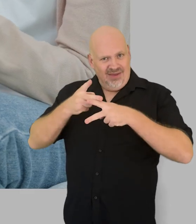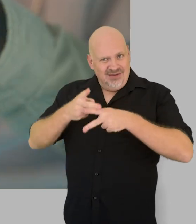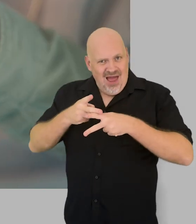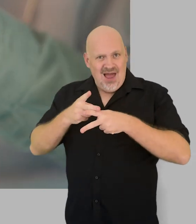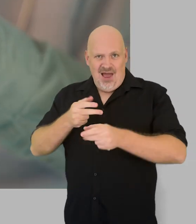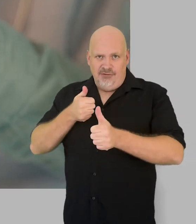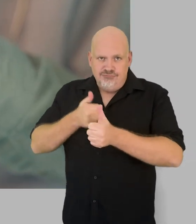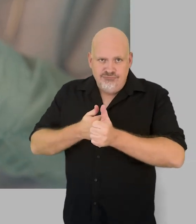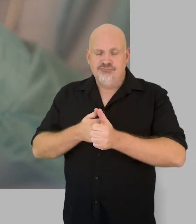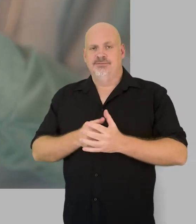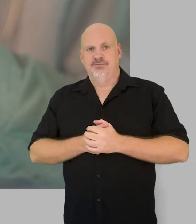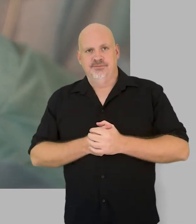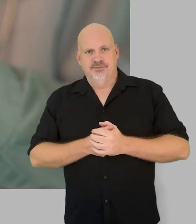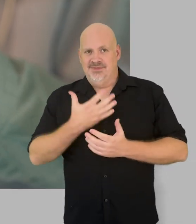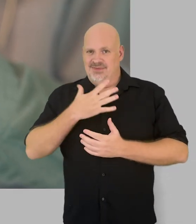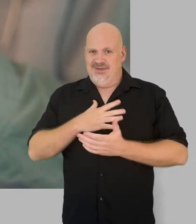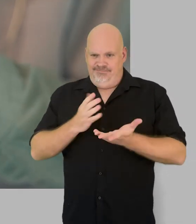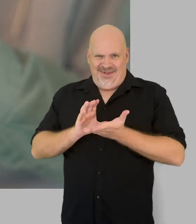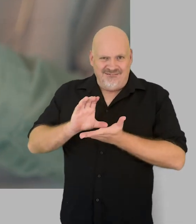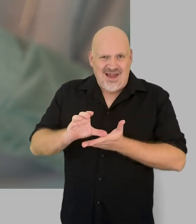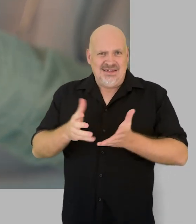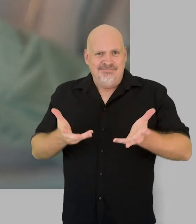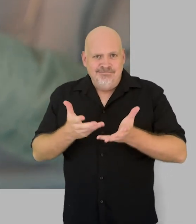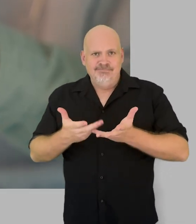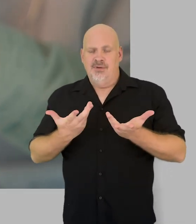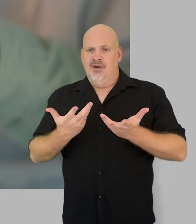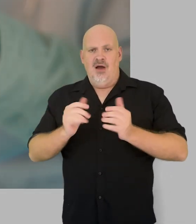disorders, such as psychotic disorders, than for common conditions